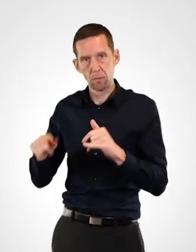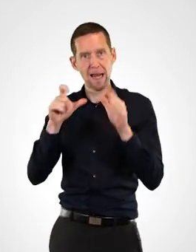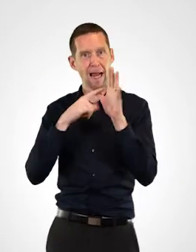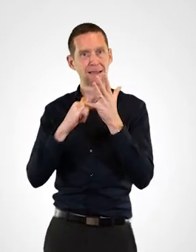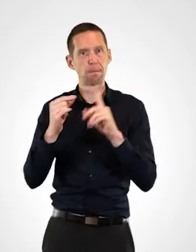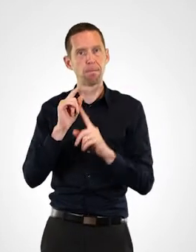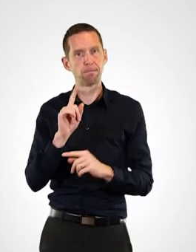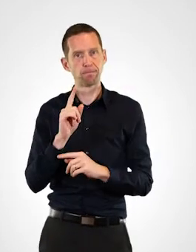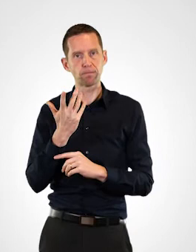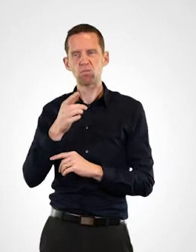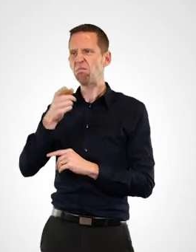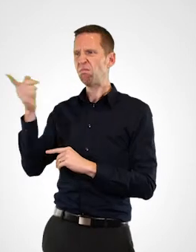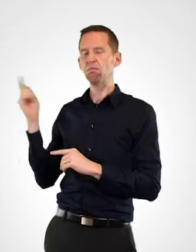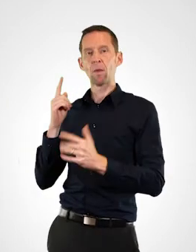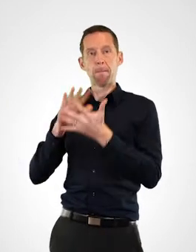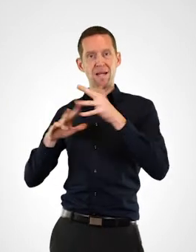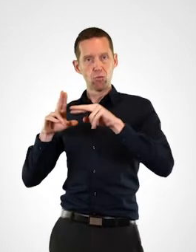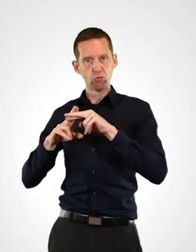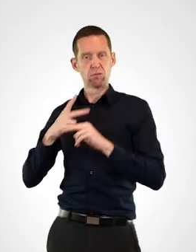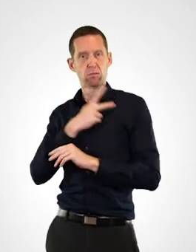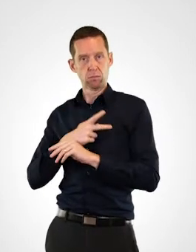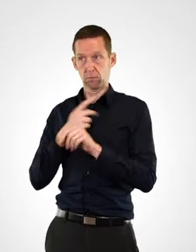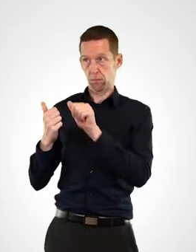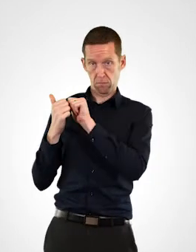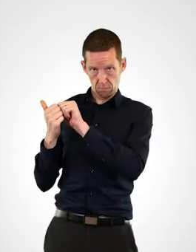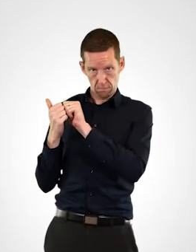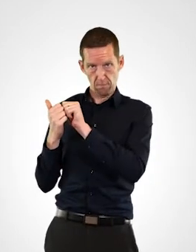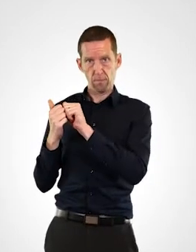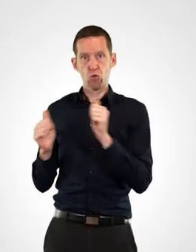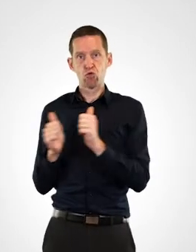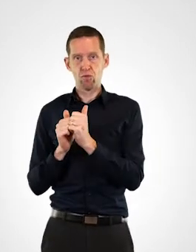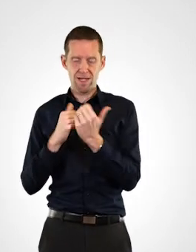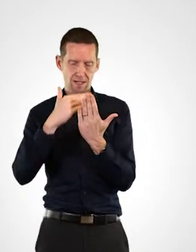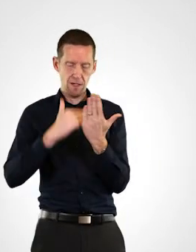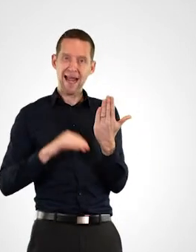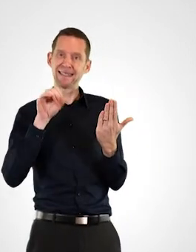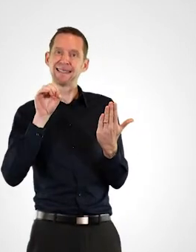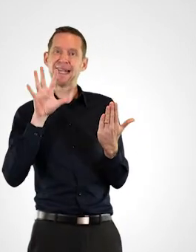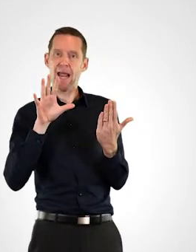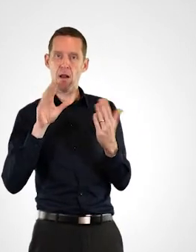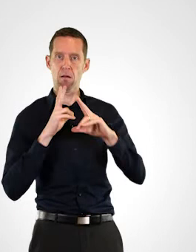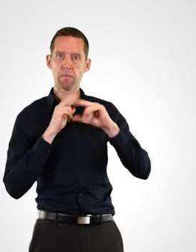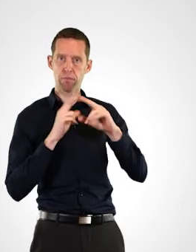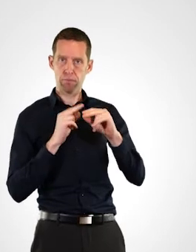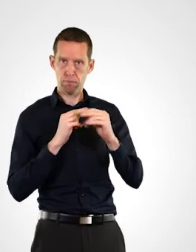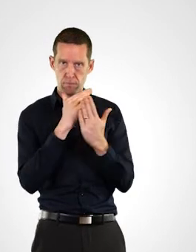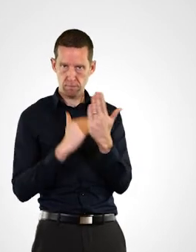Well, parents and clinicians work together and they provide 10 utterances as models.